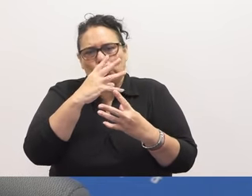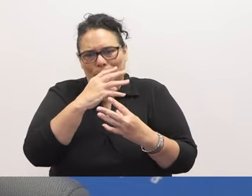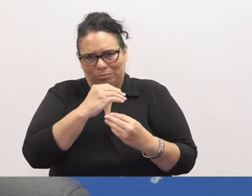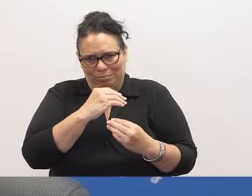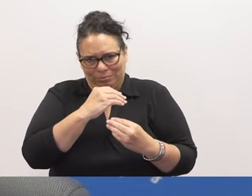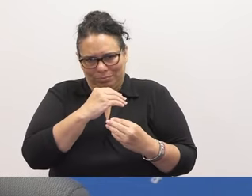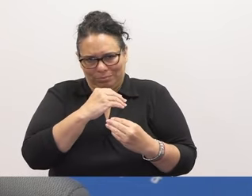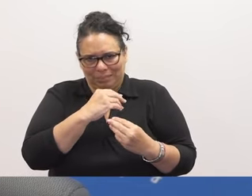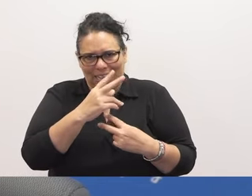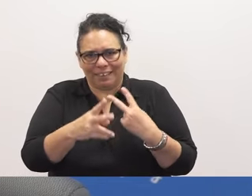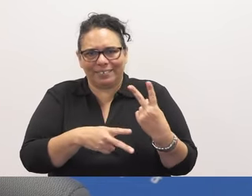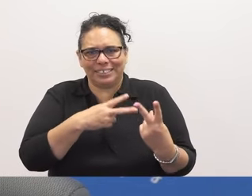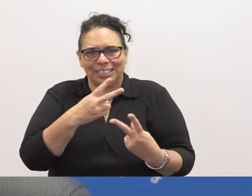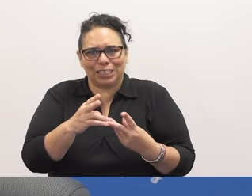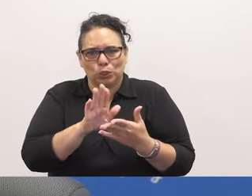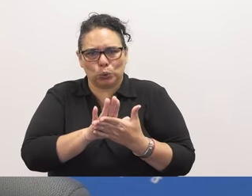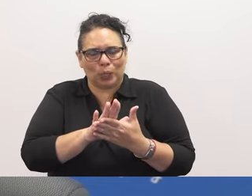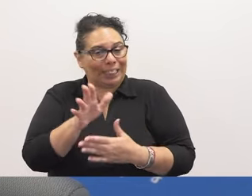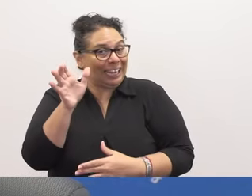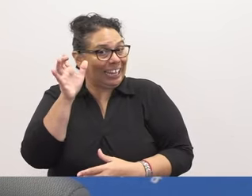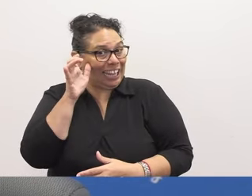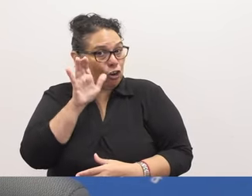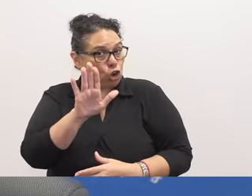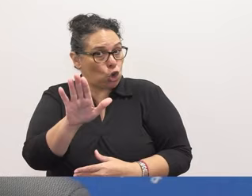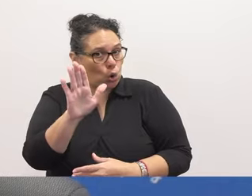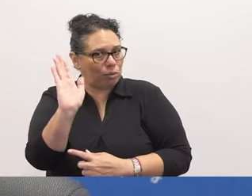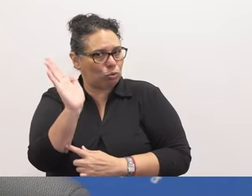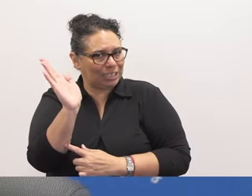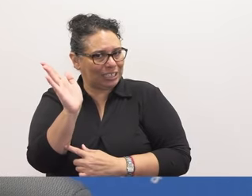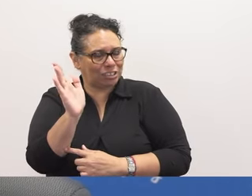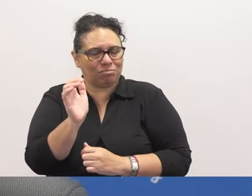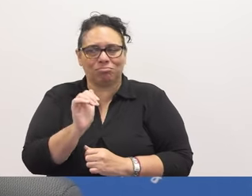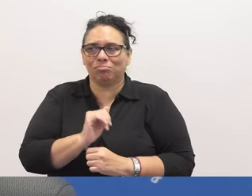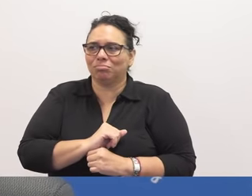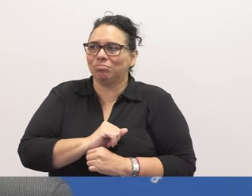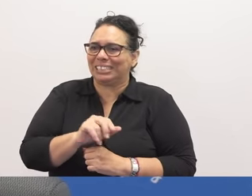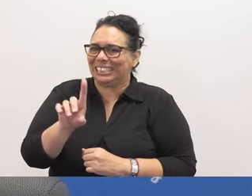and then hearing this presentation and then with all our data presentations